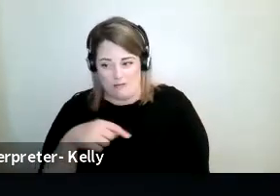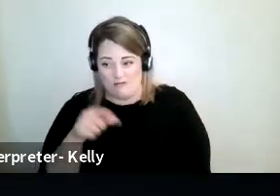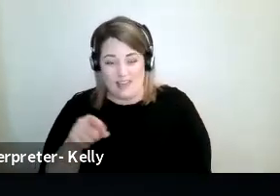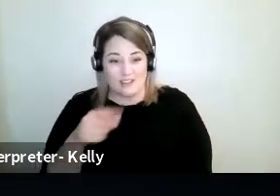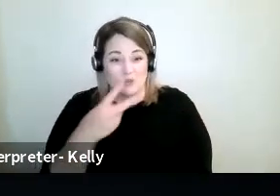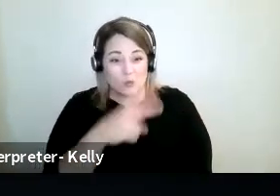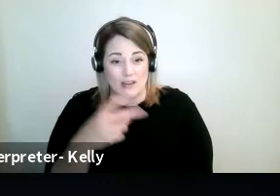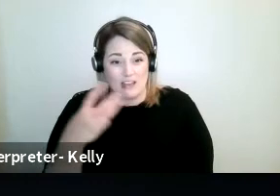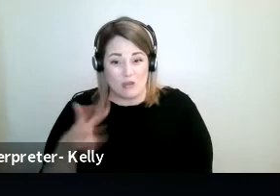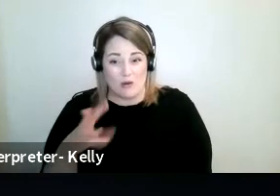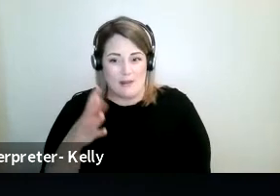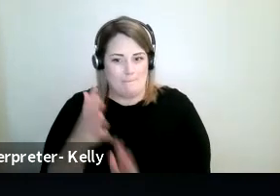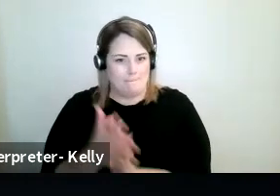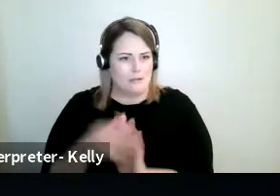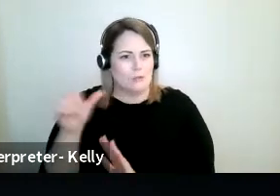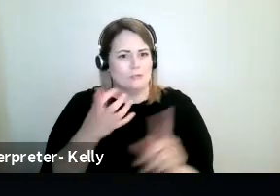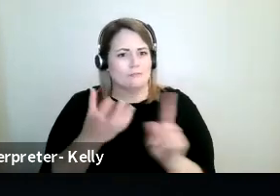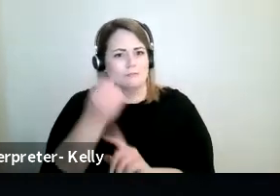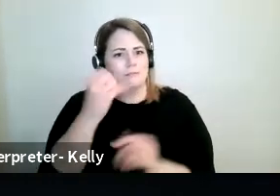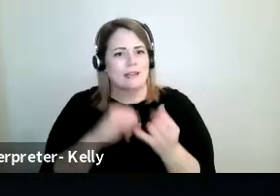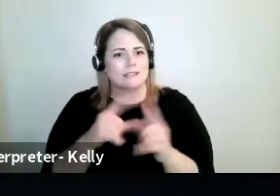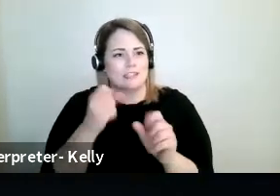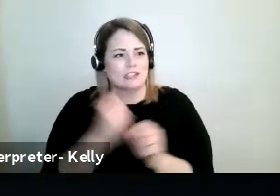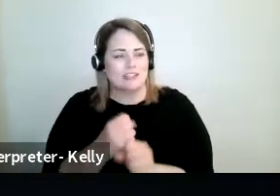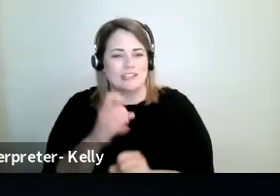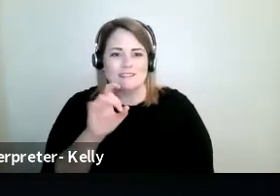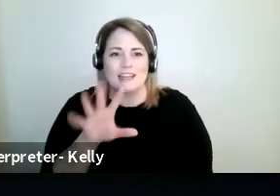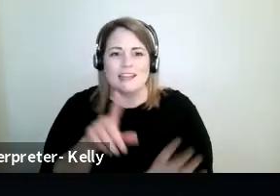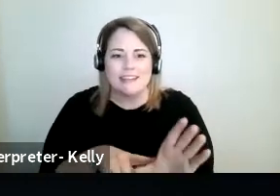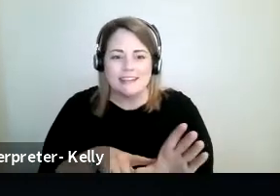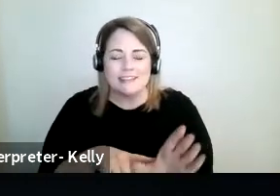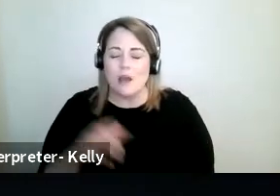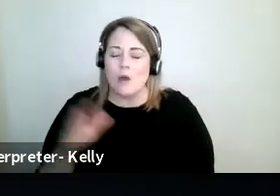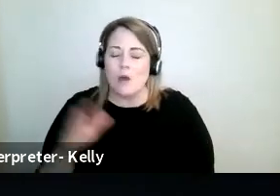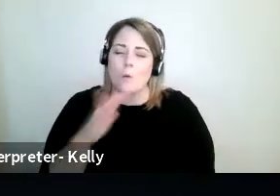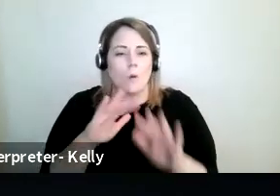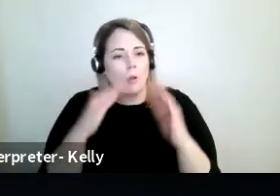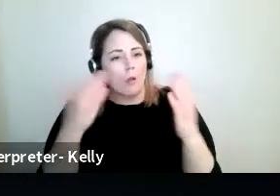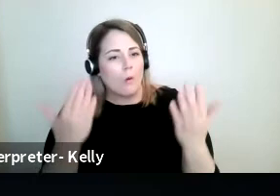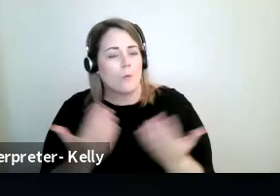we're supposed to be achieving that goal, and all global communities, these goals are about.